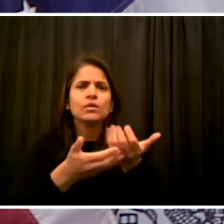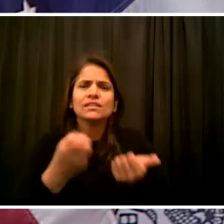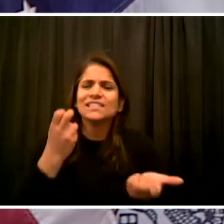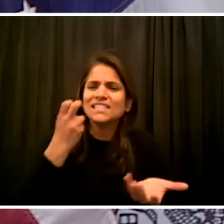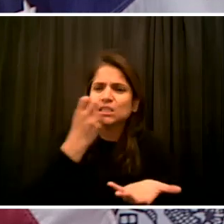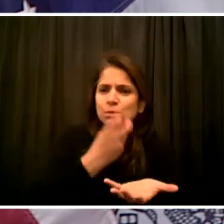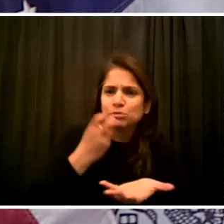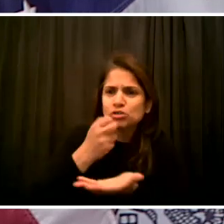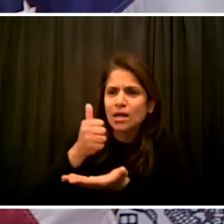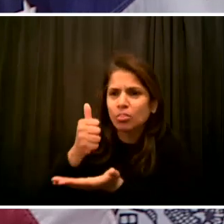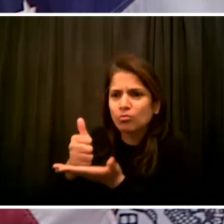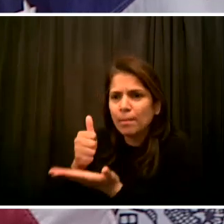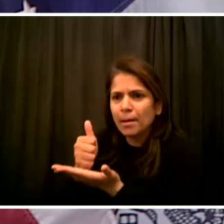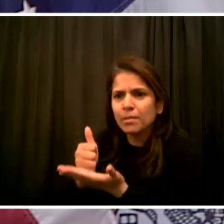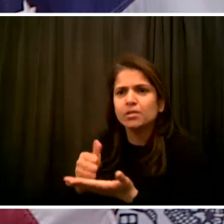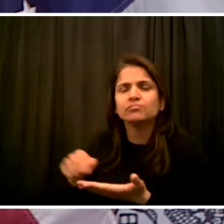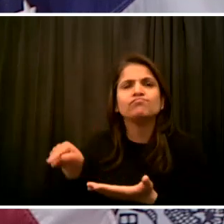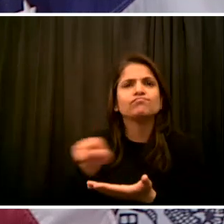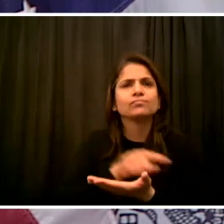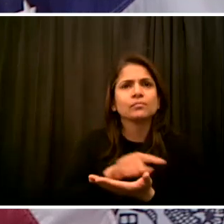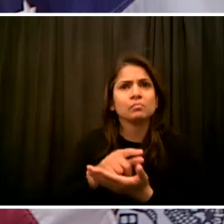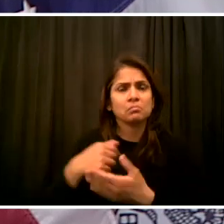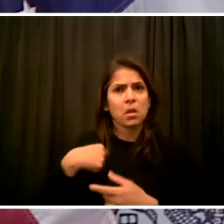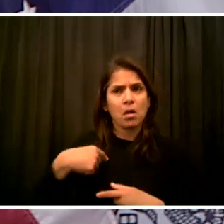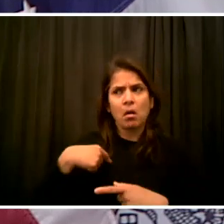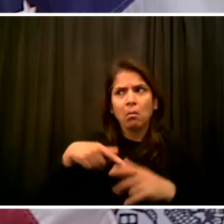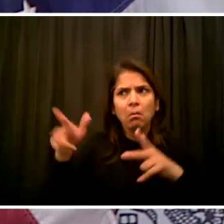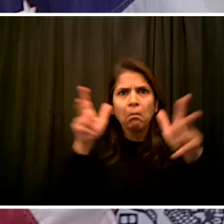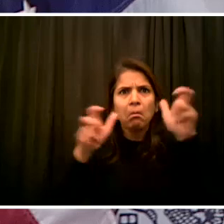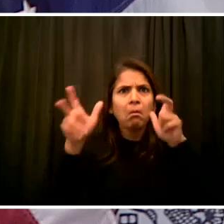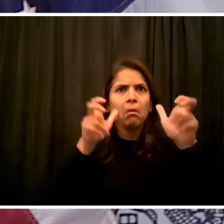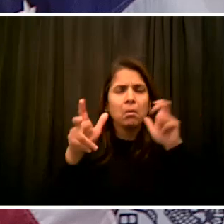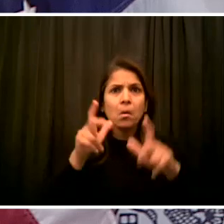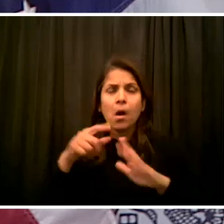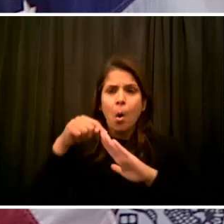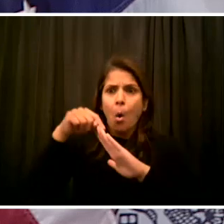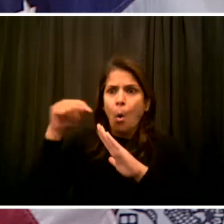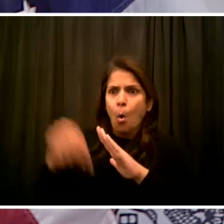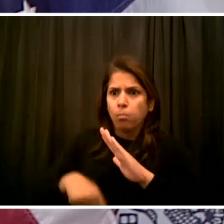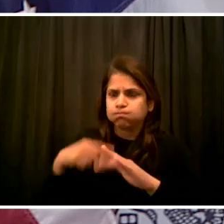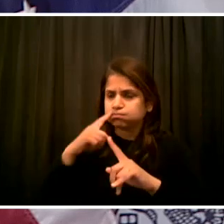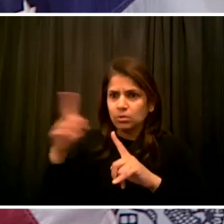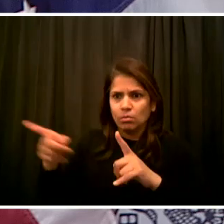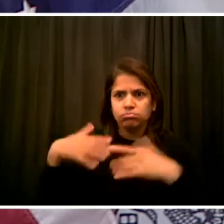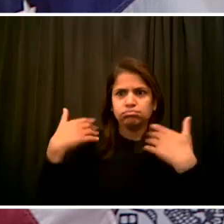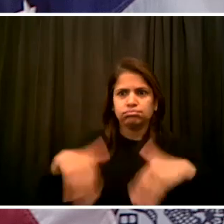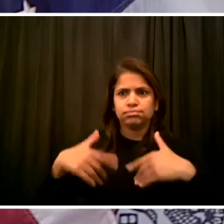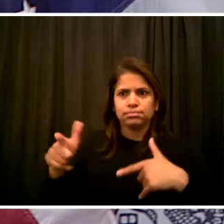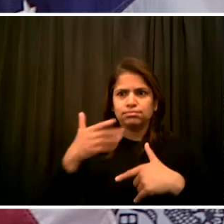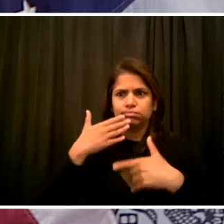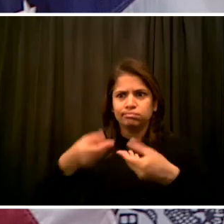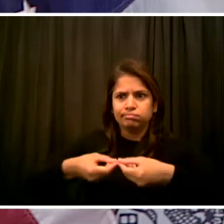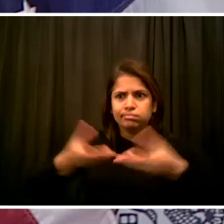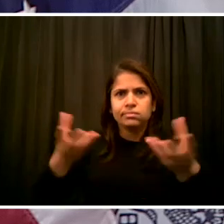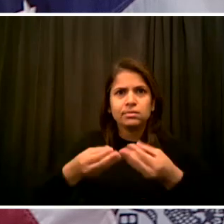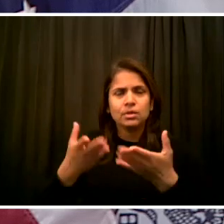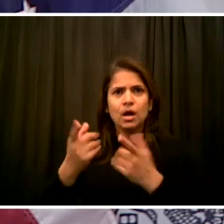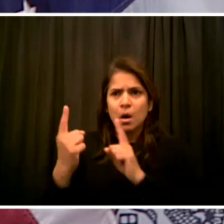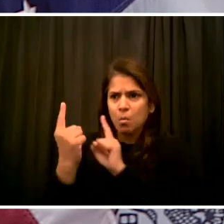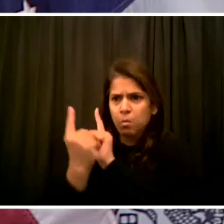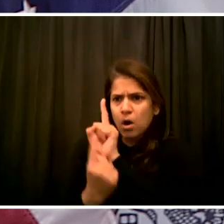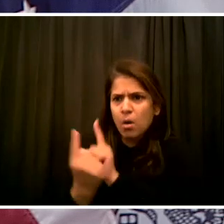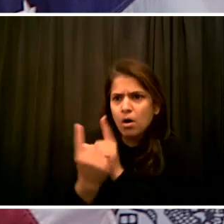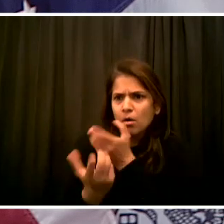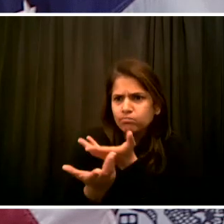OCCUPATIONAL